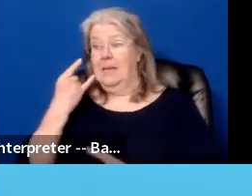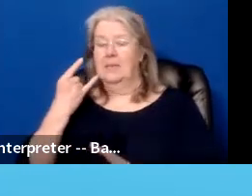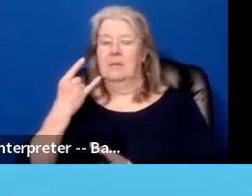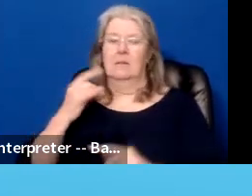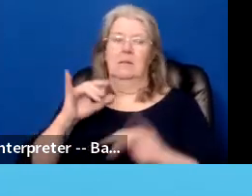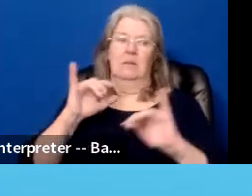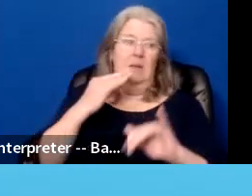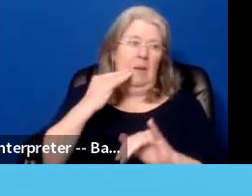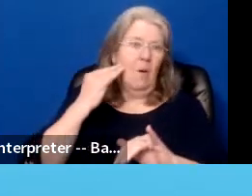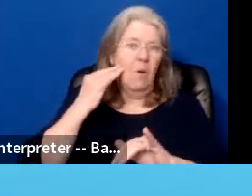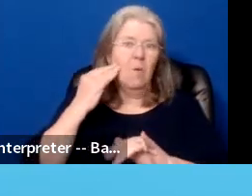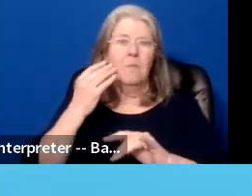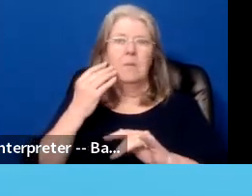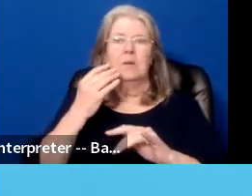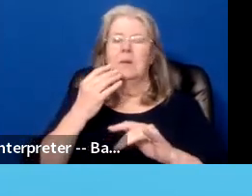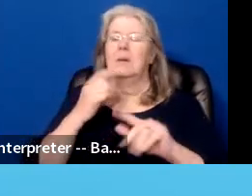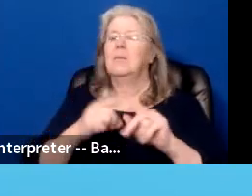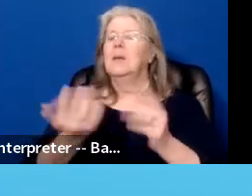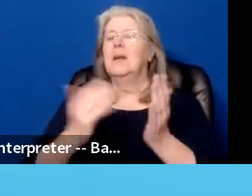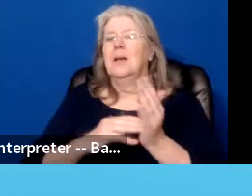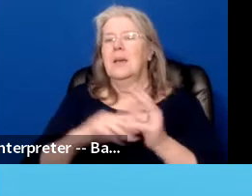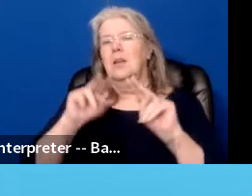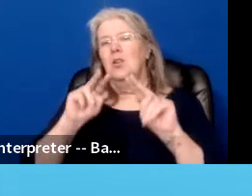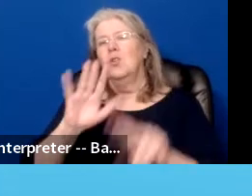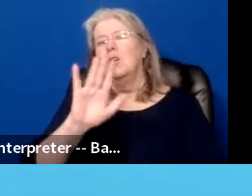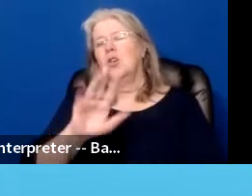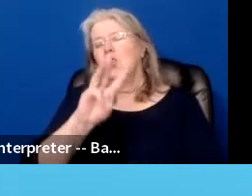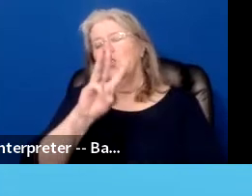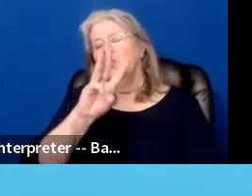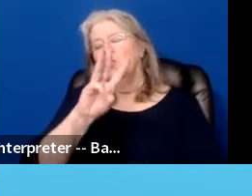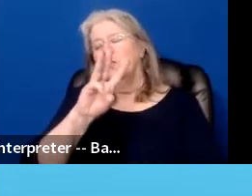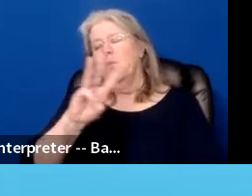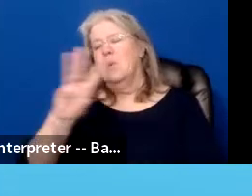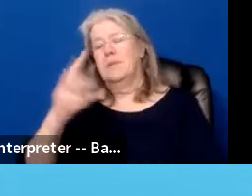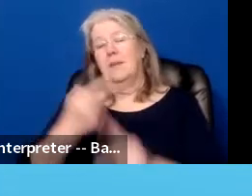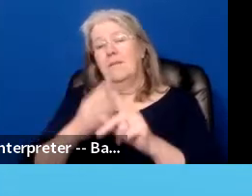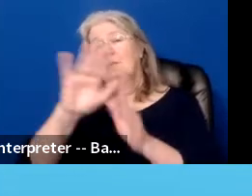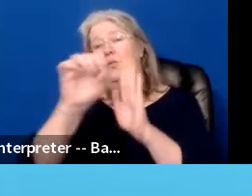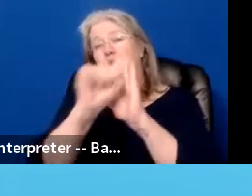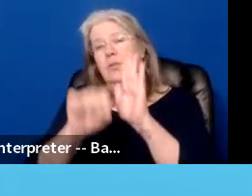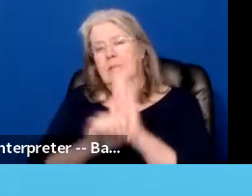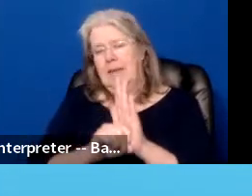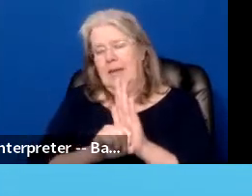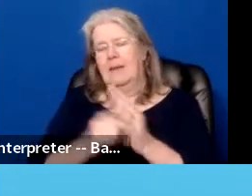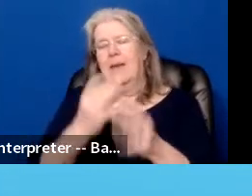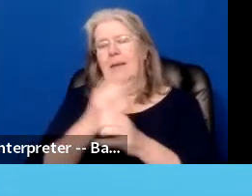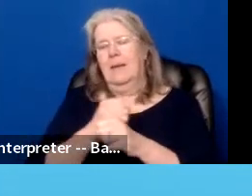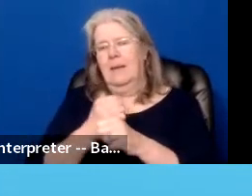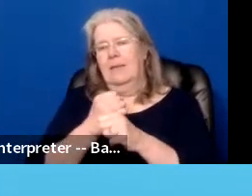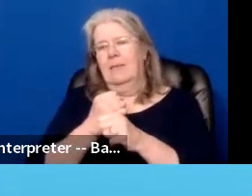and again I would recommend looking at the CDC website to keep with update with -- updated with the most updated guidelines.